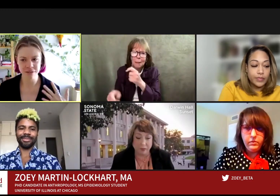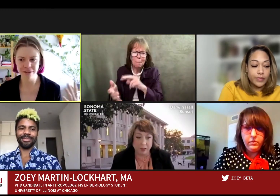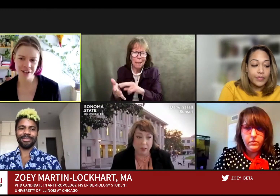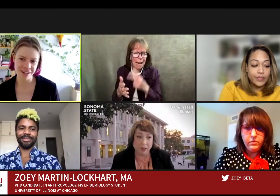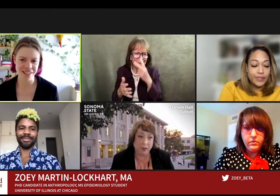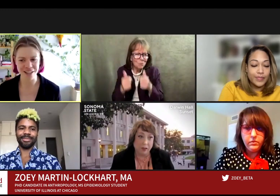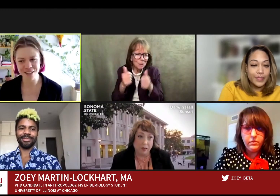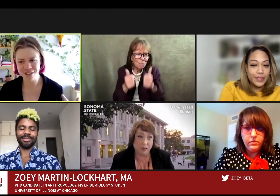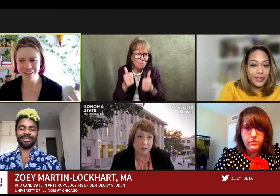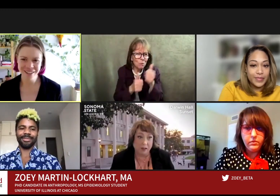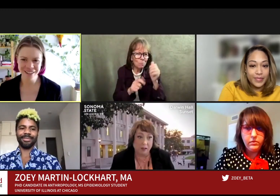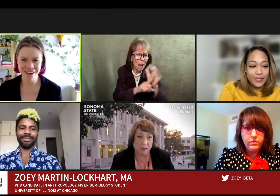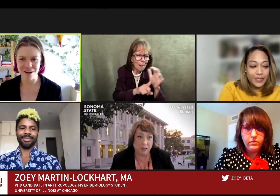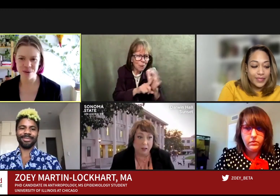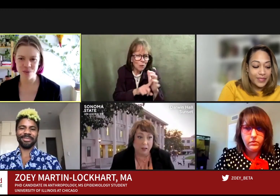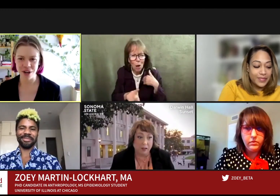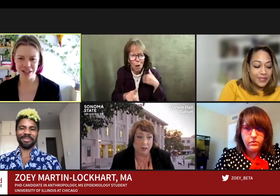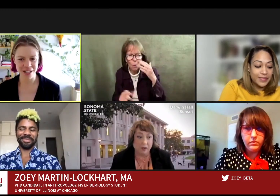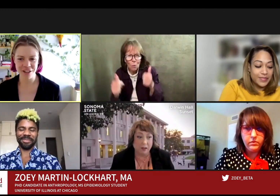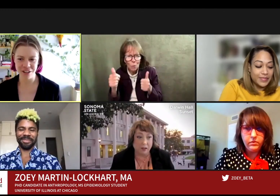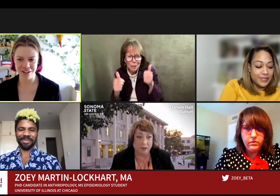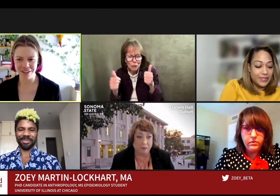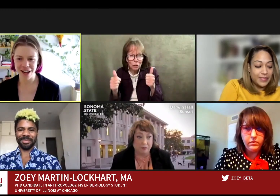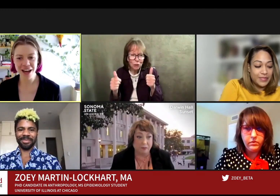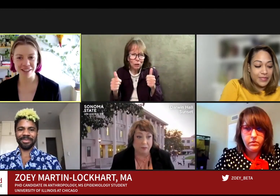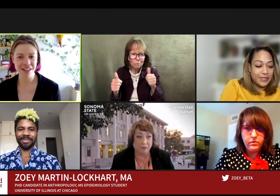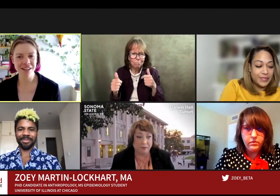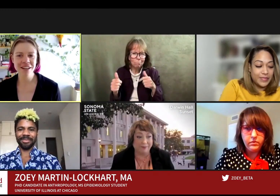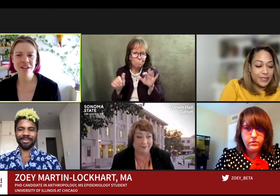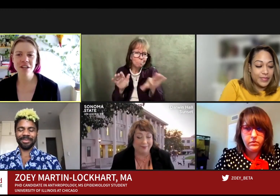and that will allow me to kind of assess what I should ask.